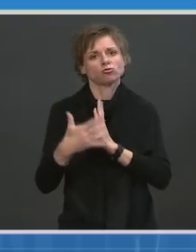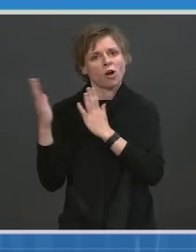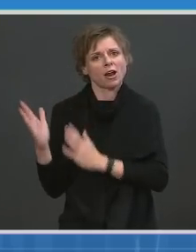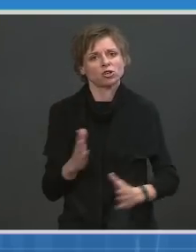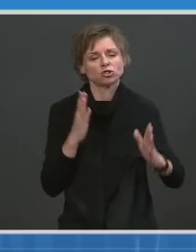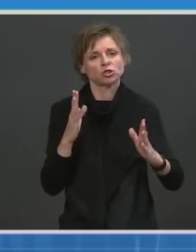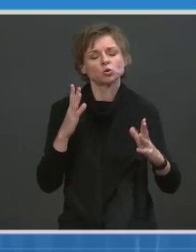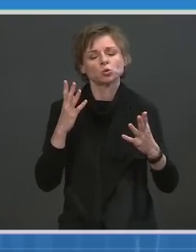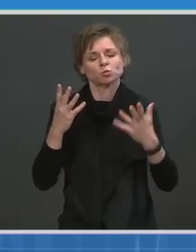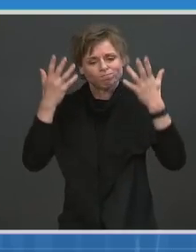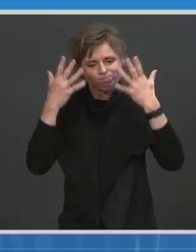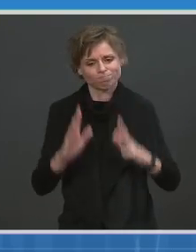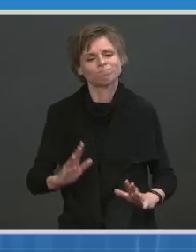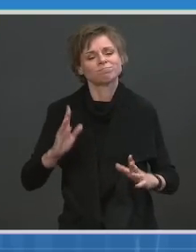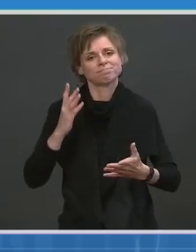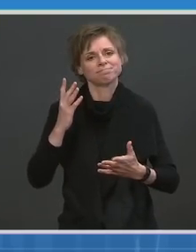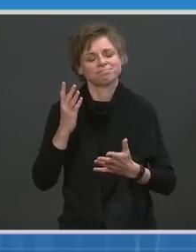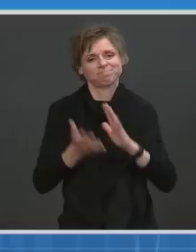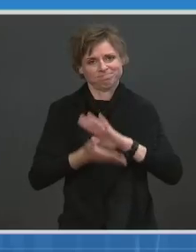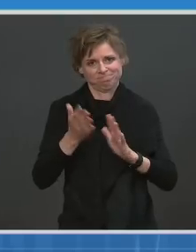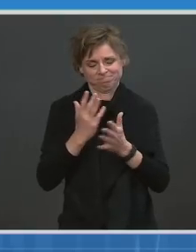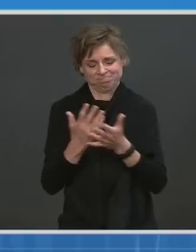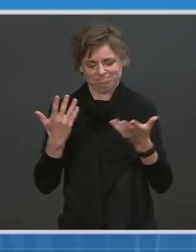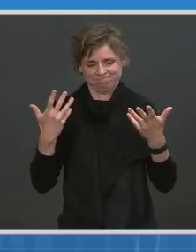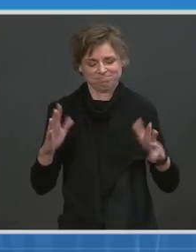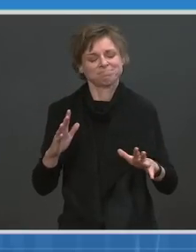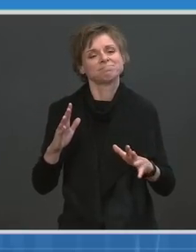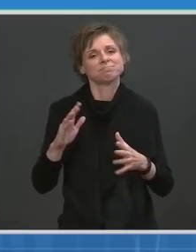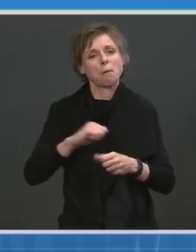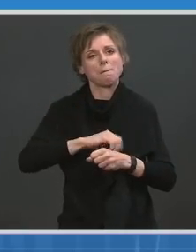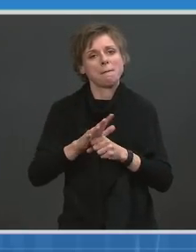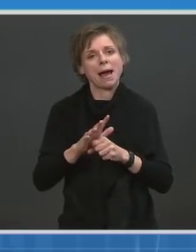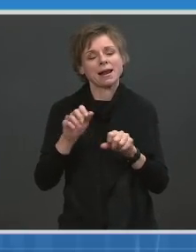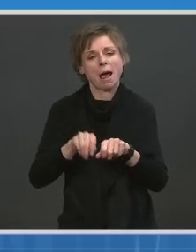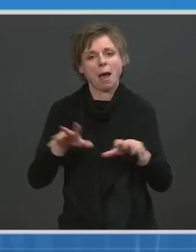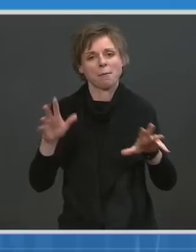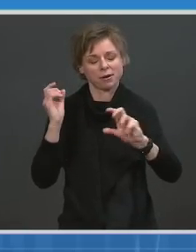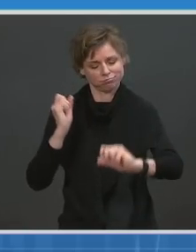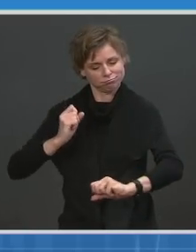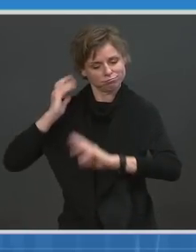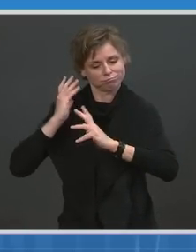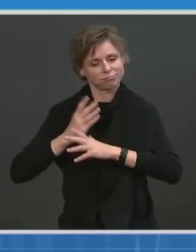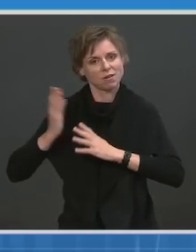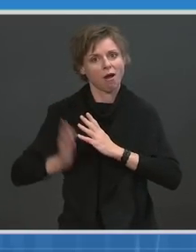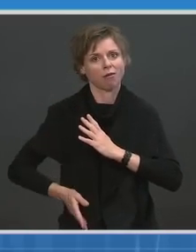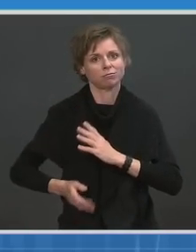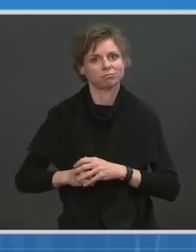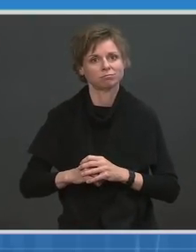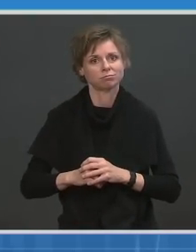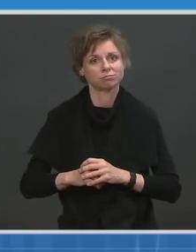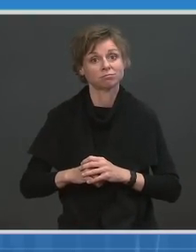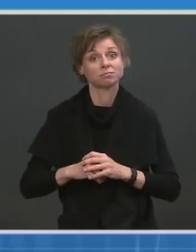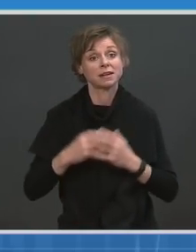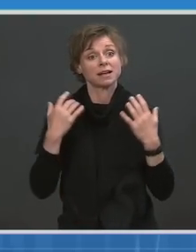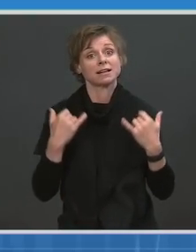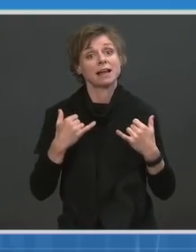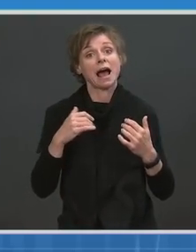I'm currently at a community health center in New York City where I joined Leader Schumer on a tour of the Ryan Health Center